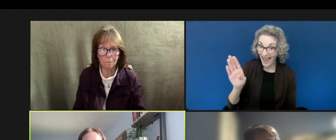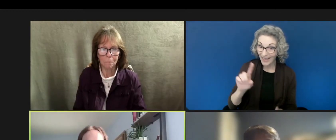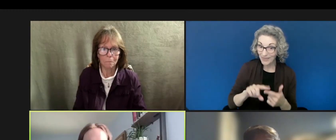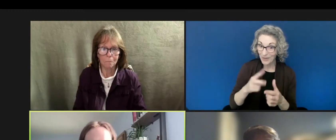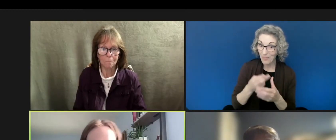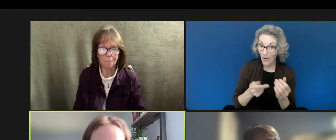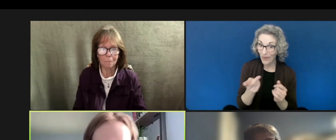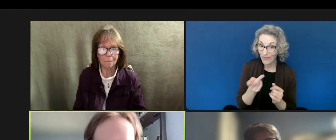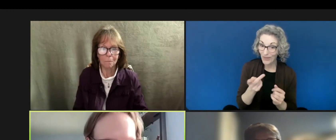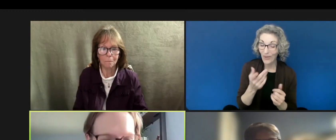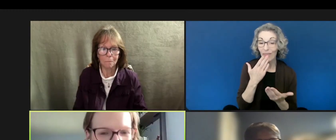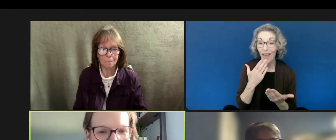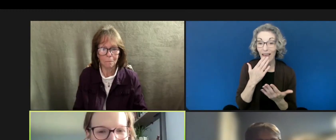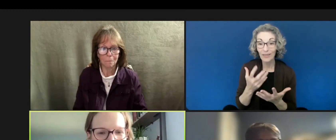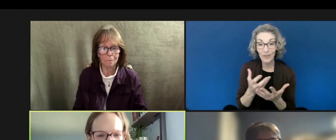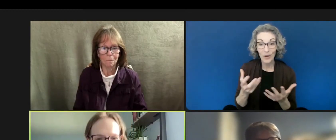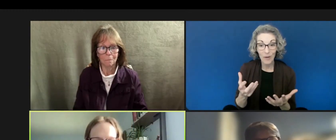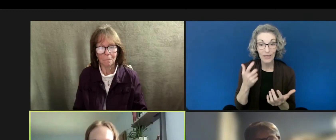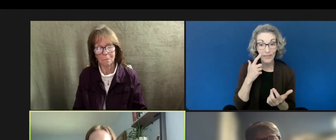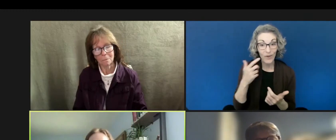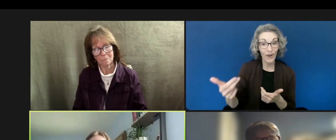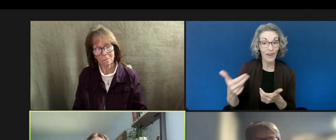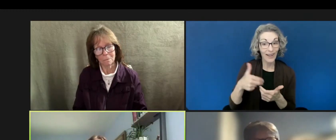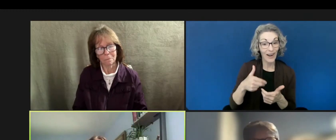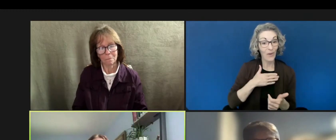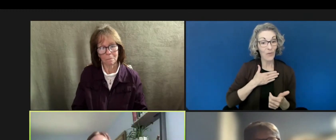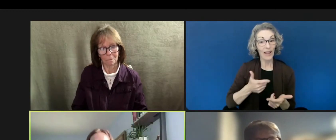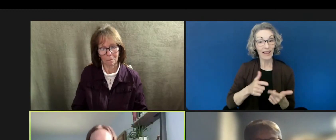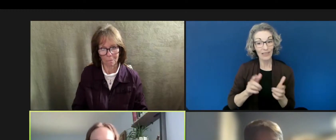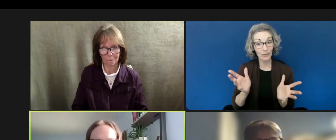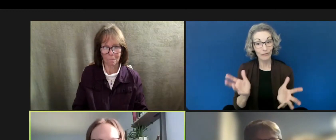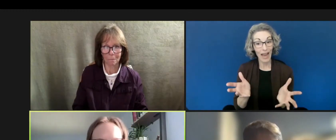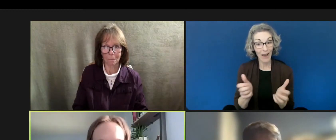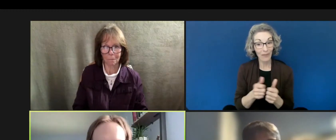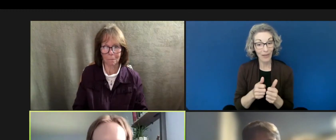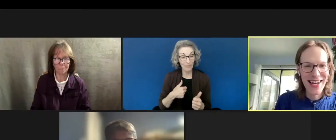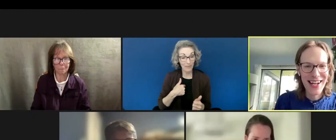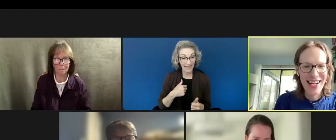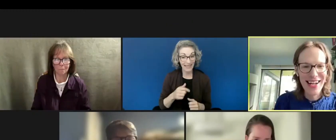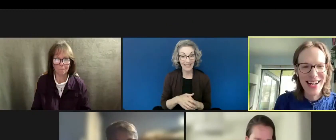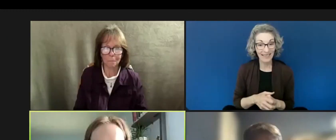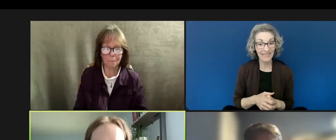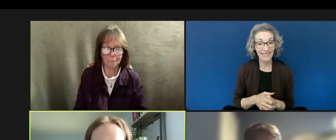Thanks so much for for being willing to chat with me.